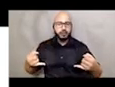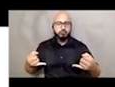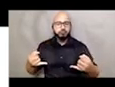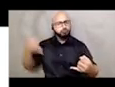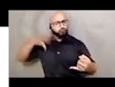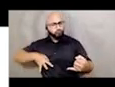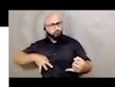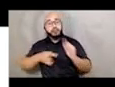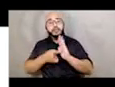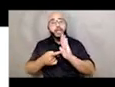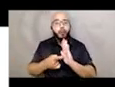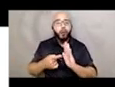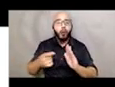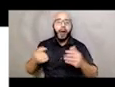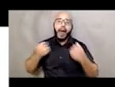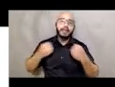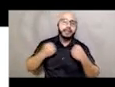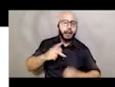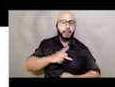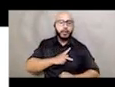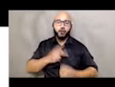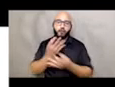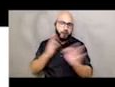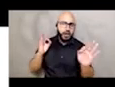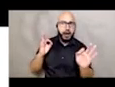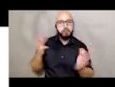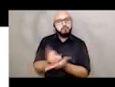such as you're exercising your personal freedom, you're increasing